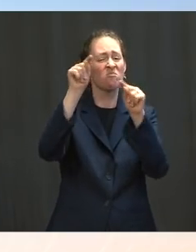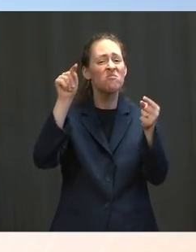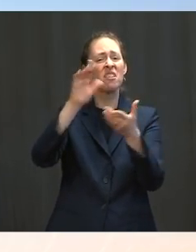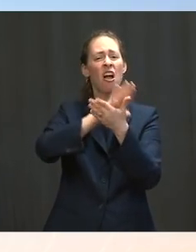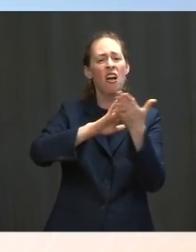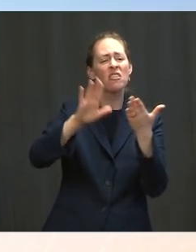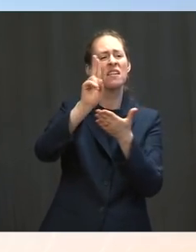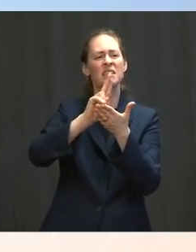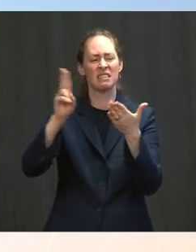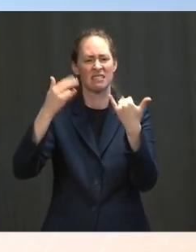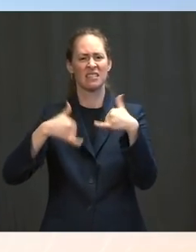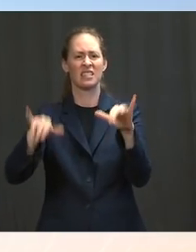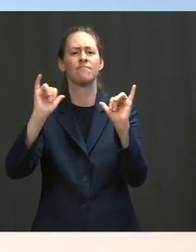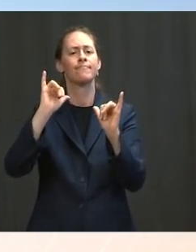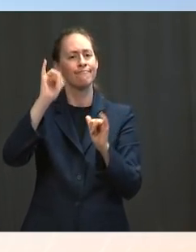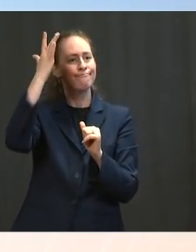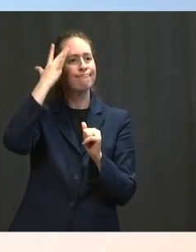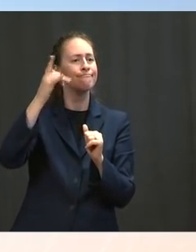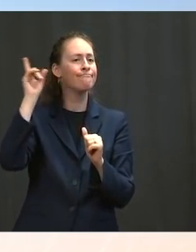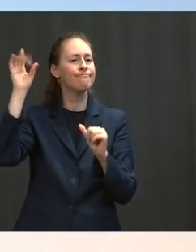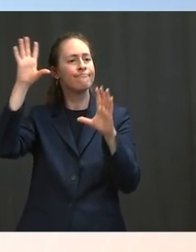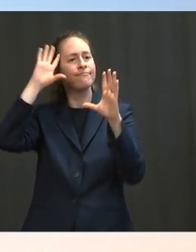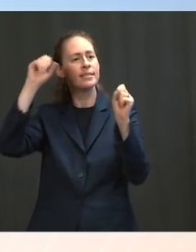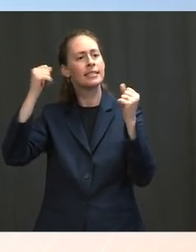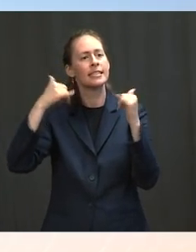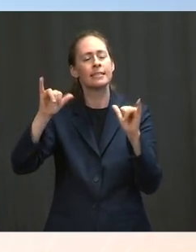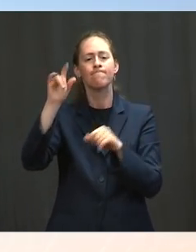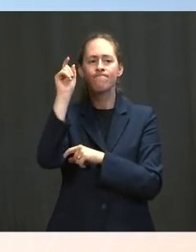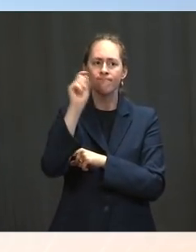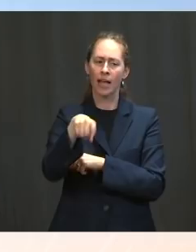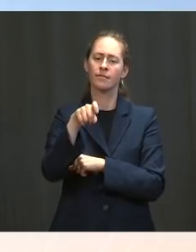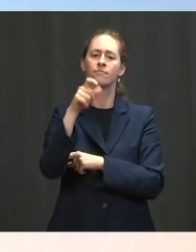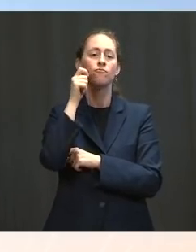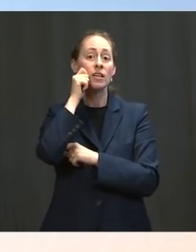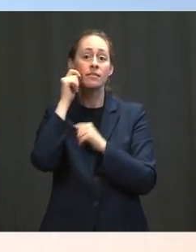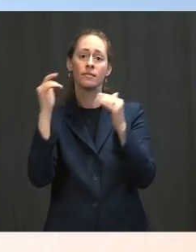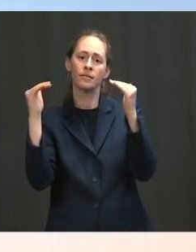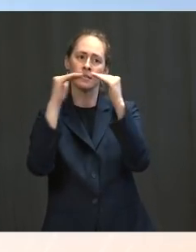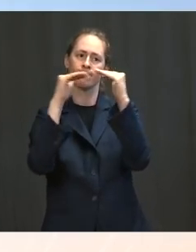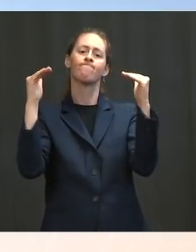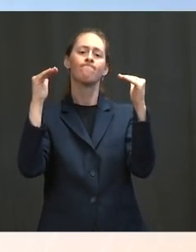is continuing to make racial equity and addressing racial equity as a central priority and crisis